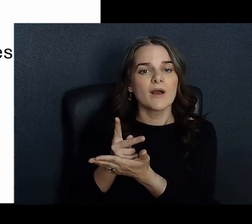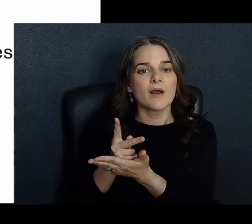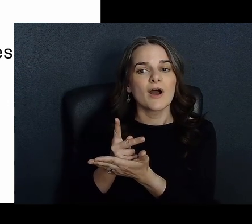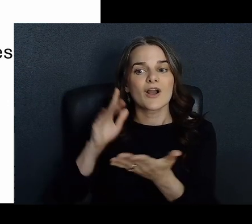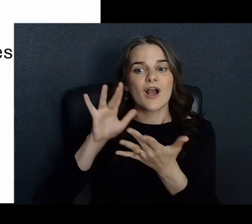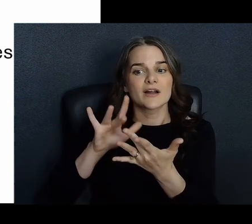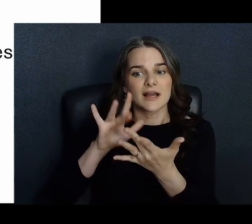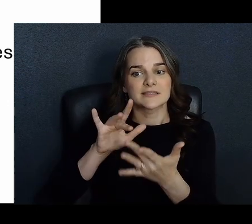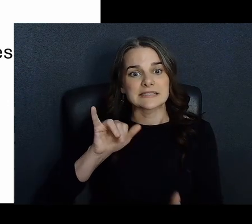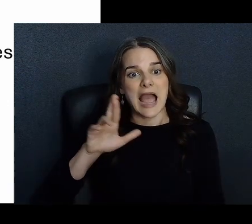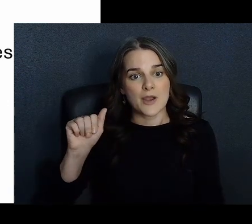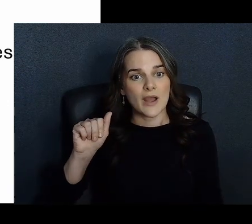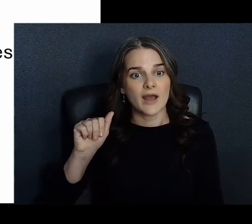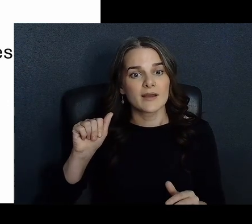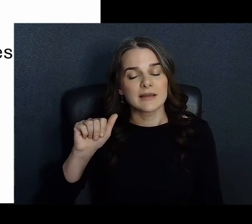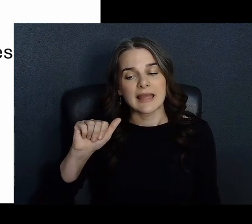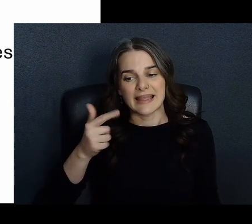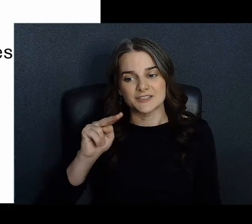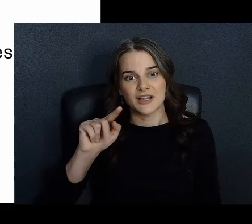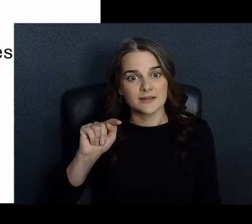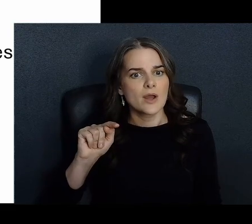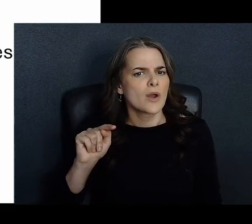An IRA agent, compared to Be My Eyes,